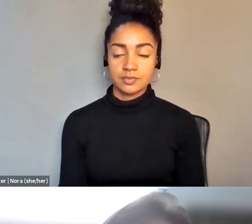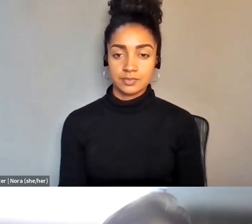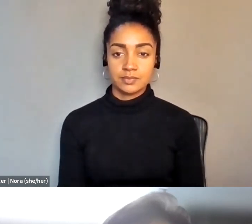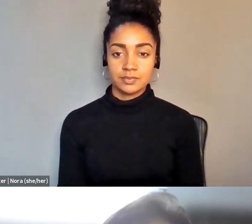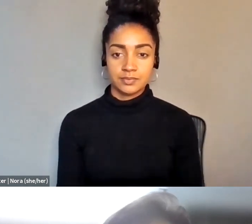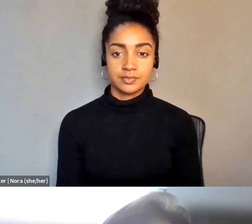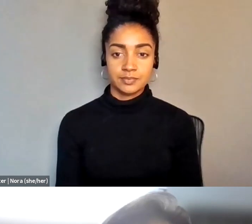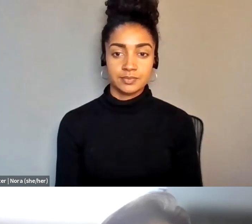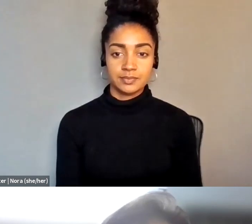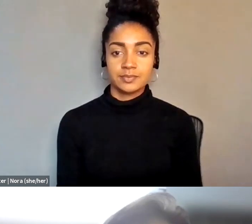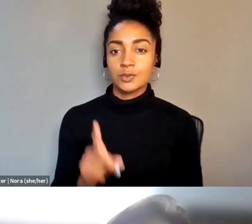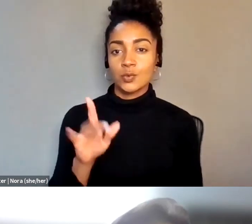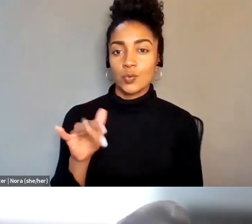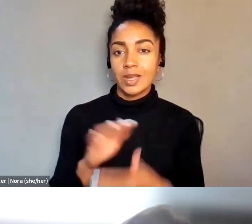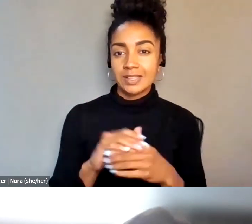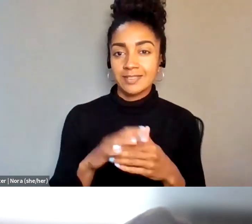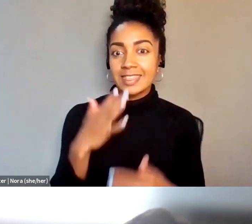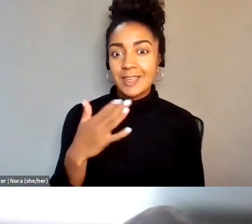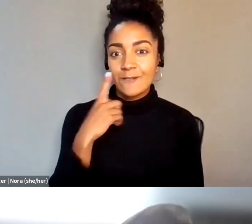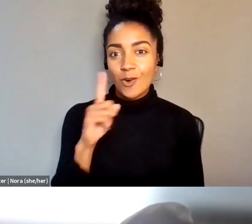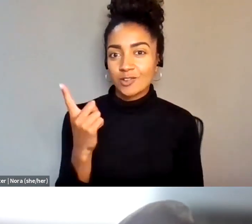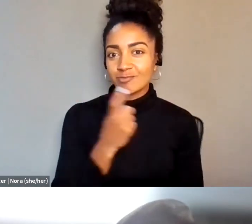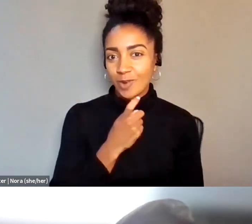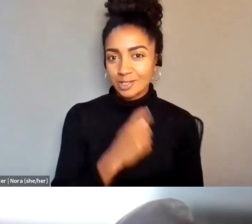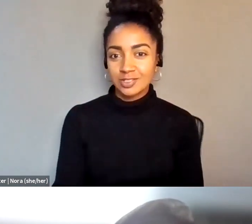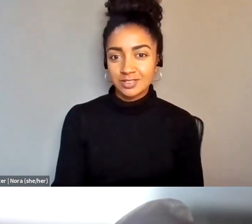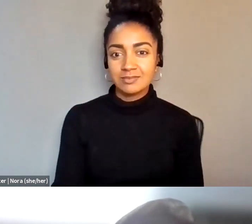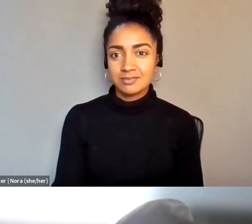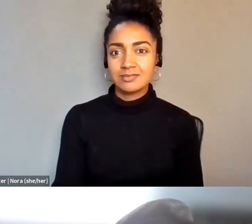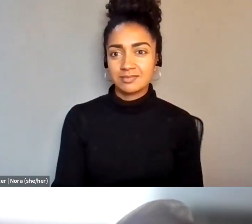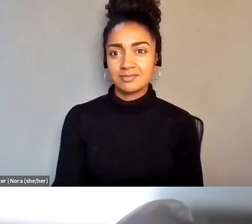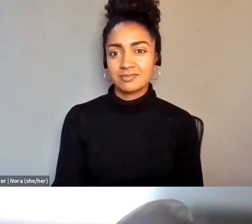Thanks for your question. There are two big challenges for girls like me in Vietnam